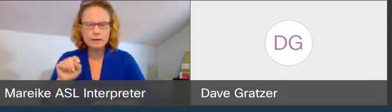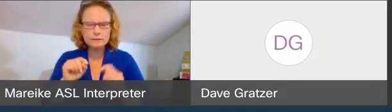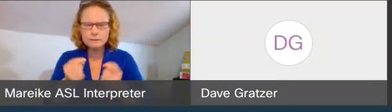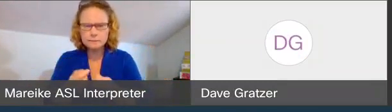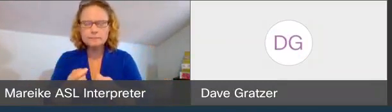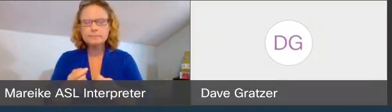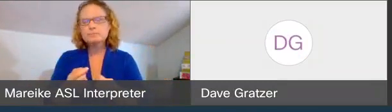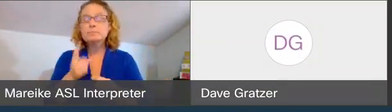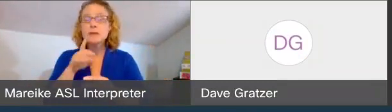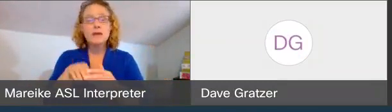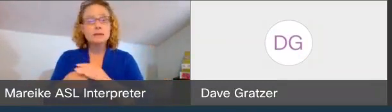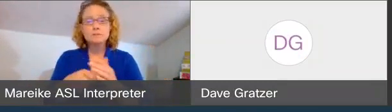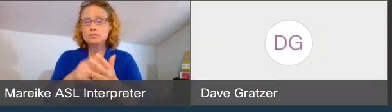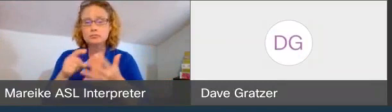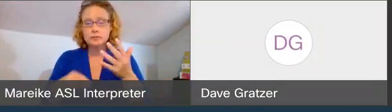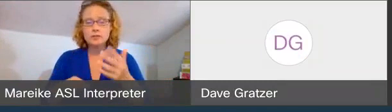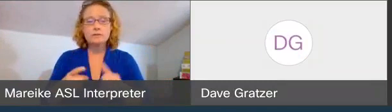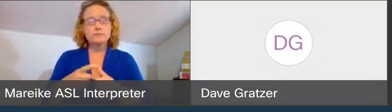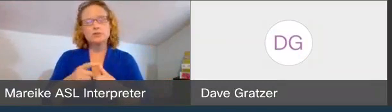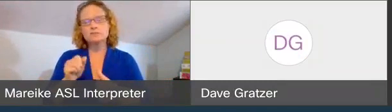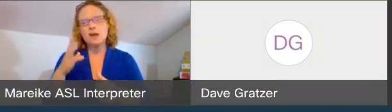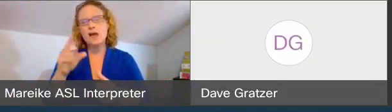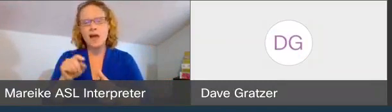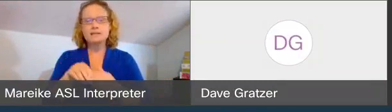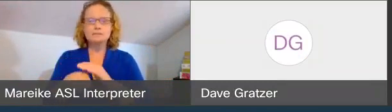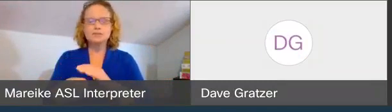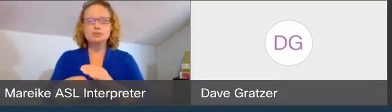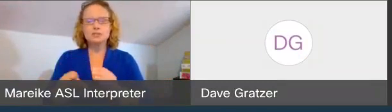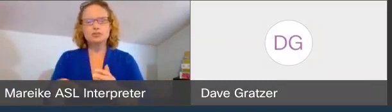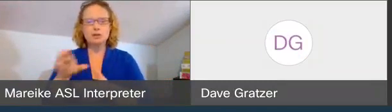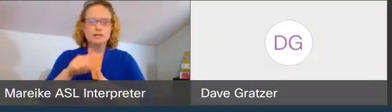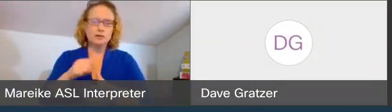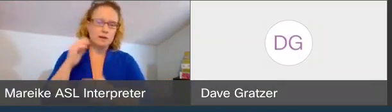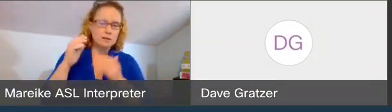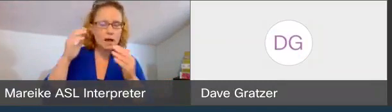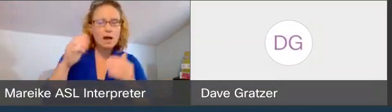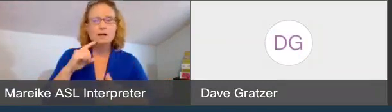first is the basic ACT admission criteria. So adults who have a serious mental illness,